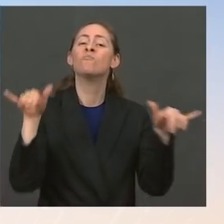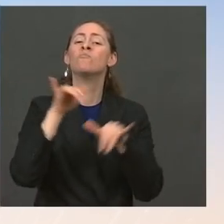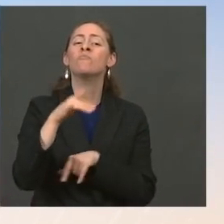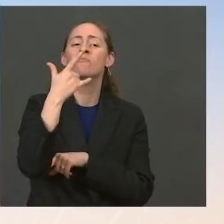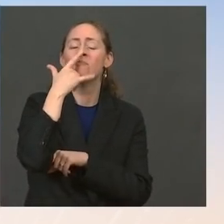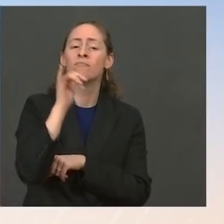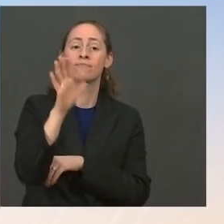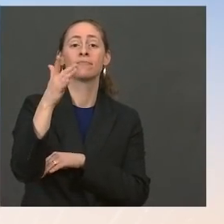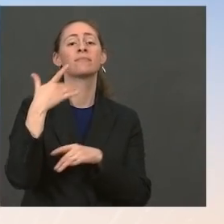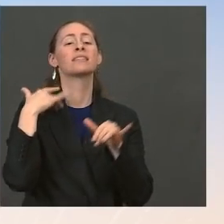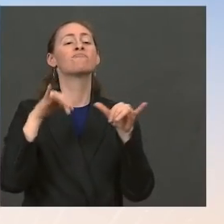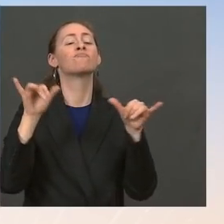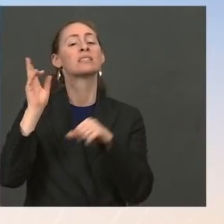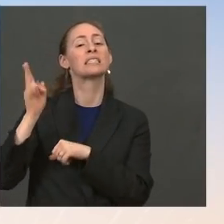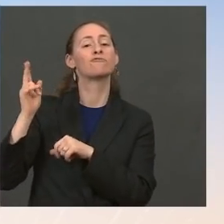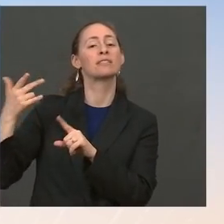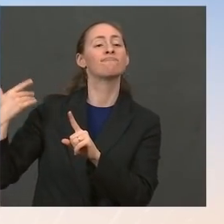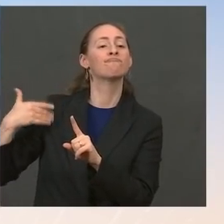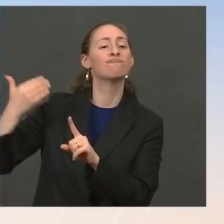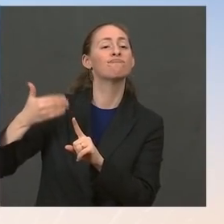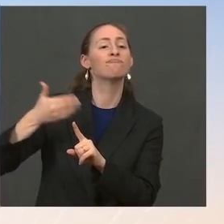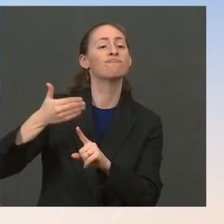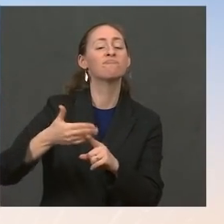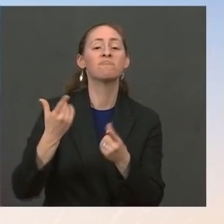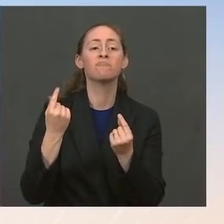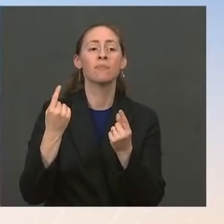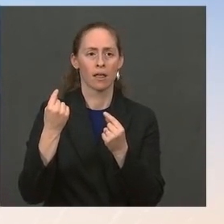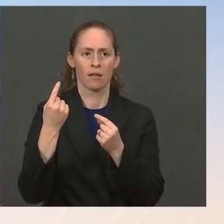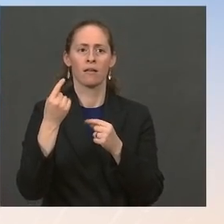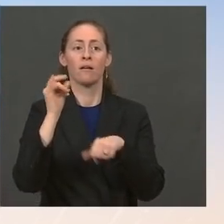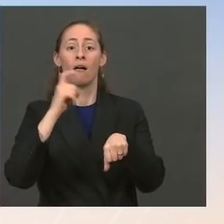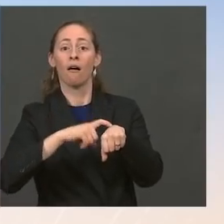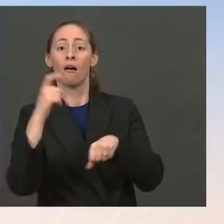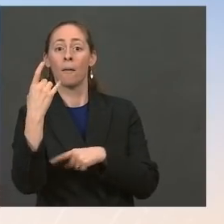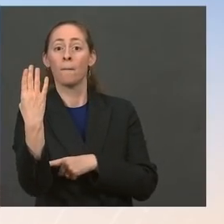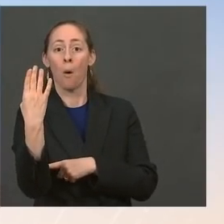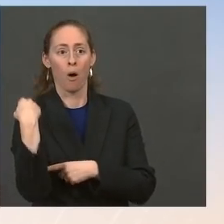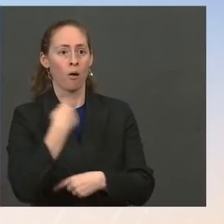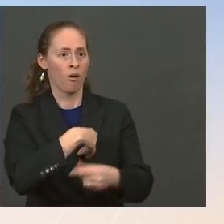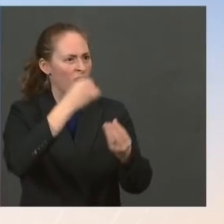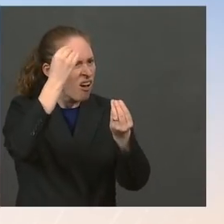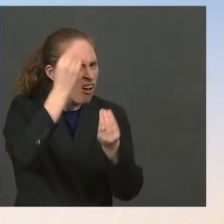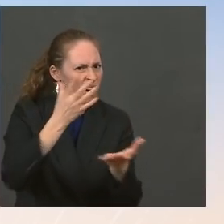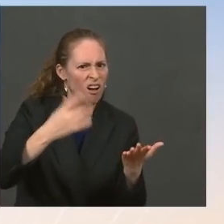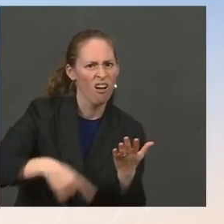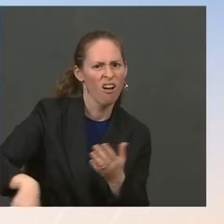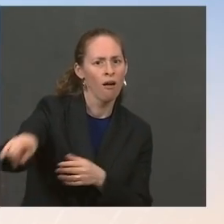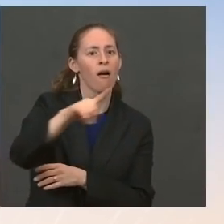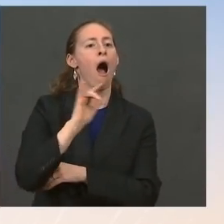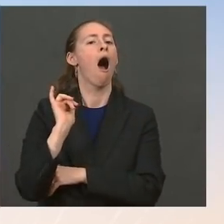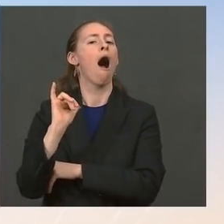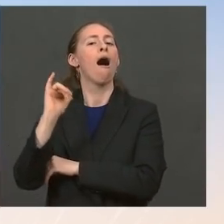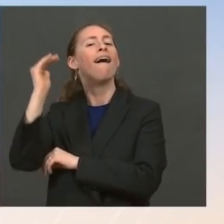This morning, we notified the pool -- the press pool -- many of you are part of that and rotate through that. We called the President of the White House